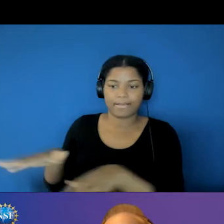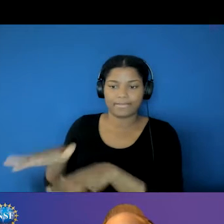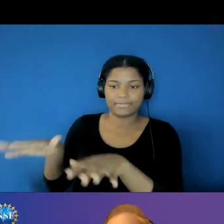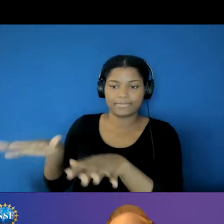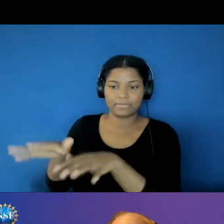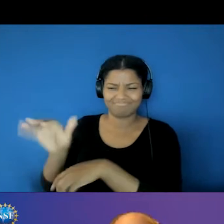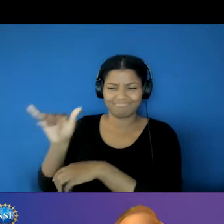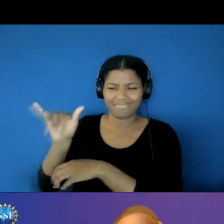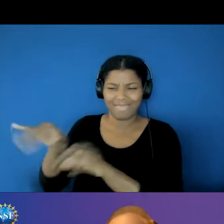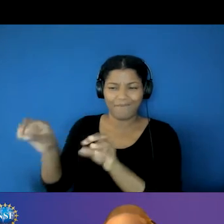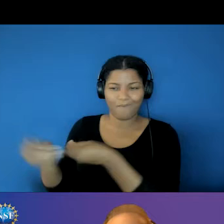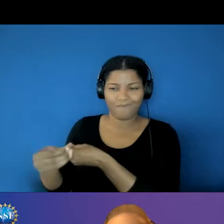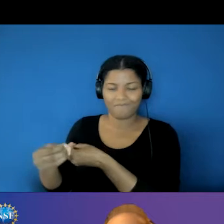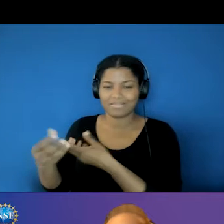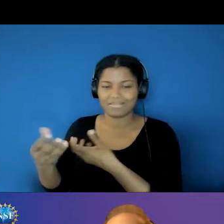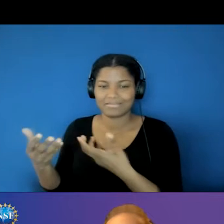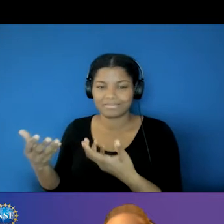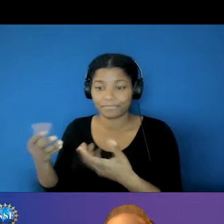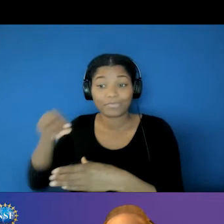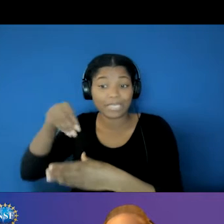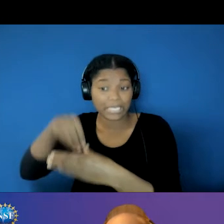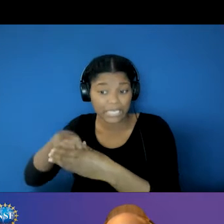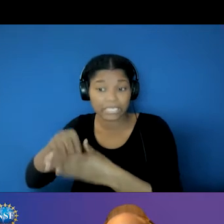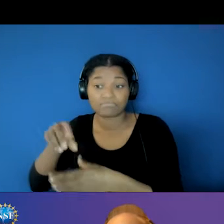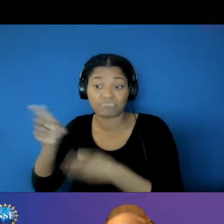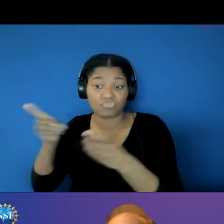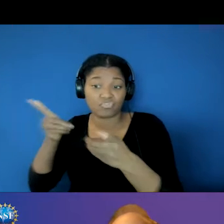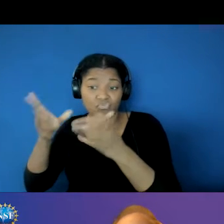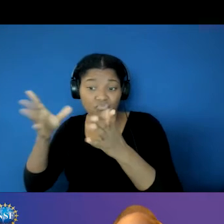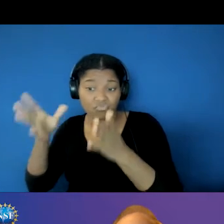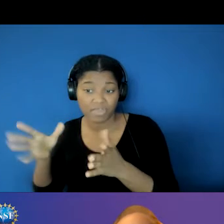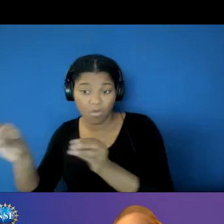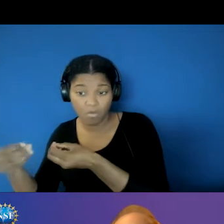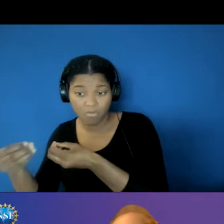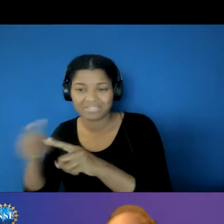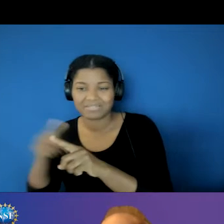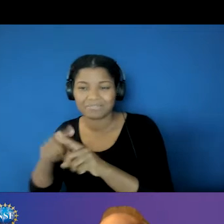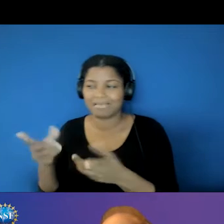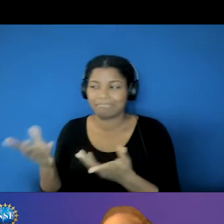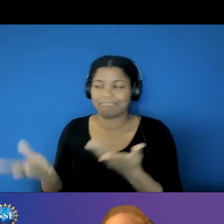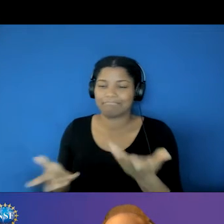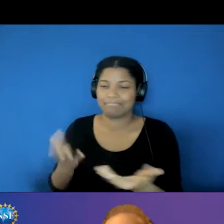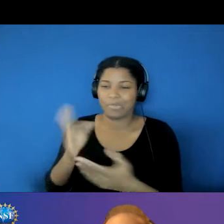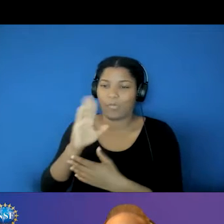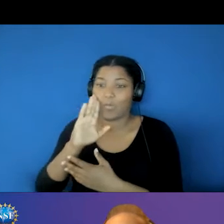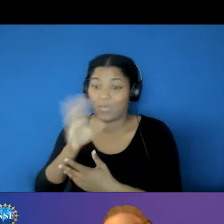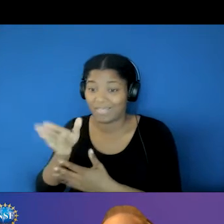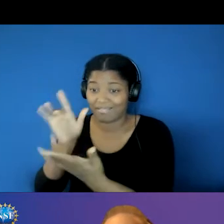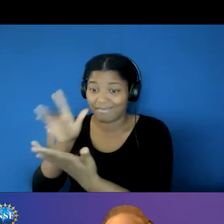That's an office that, is within the Director's Office, but you don't necessarily deal with it all the time.